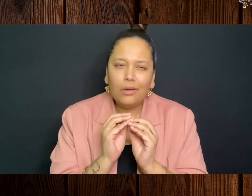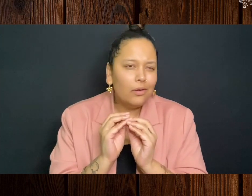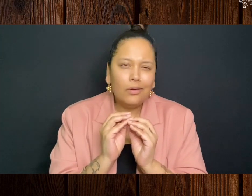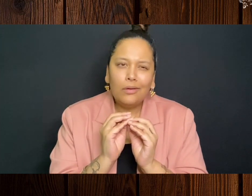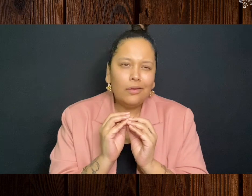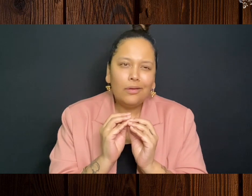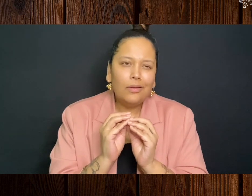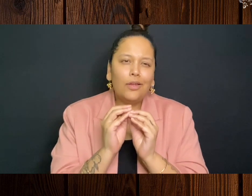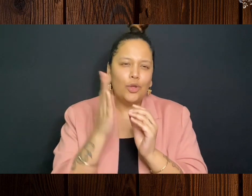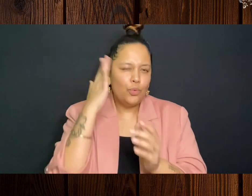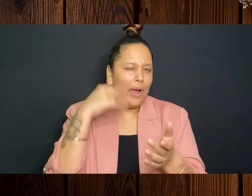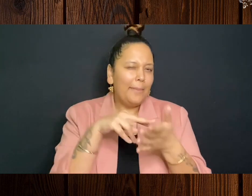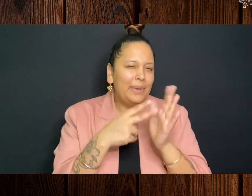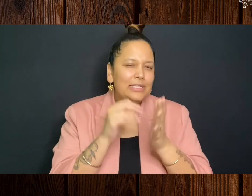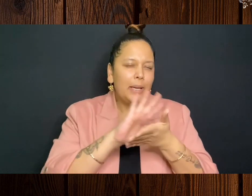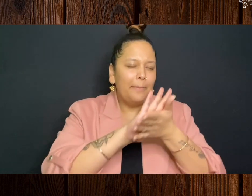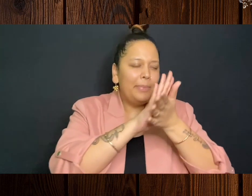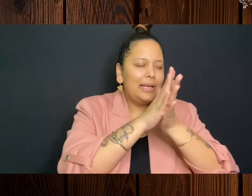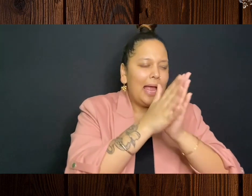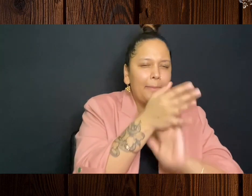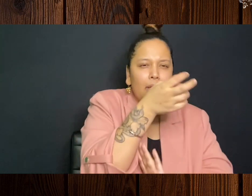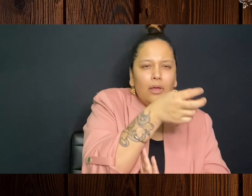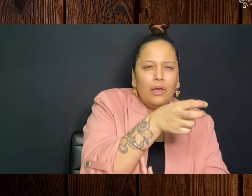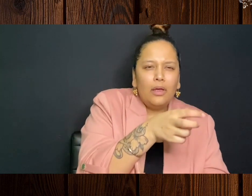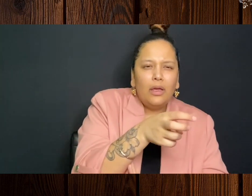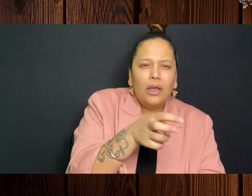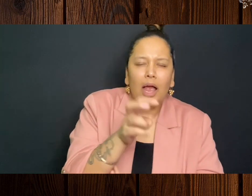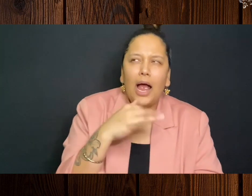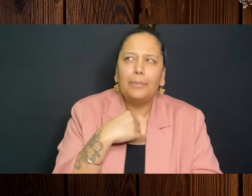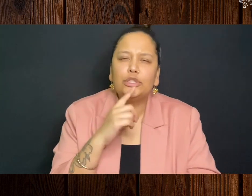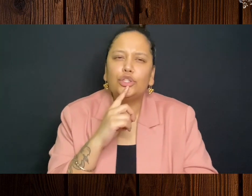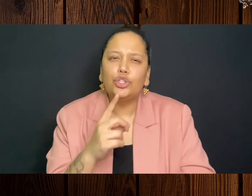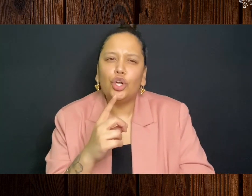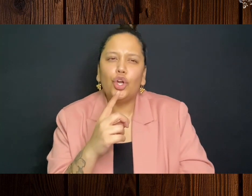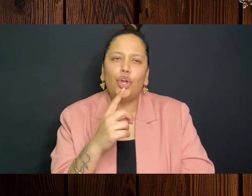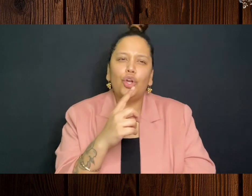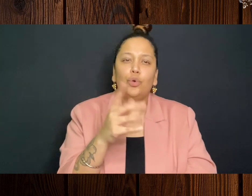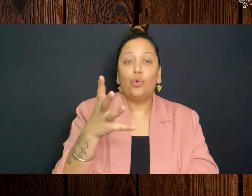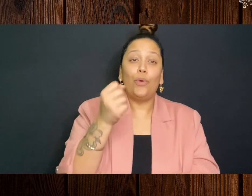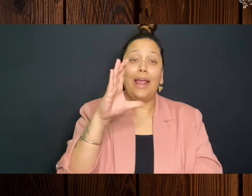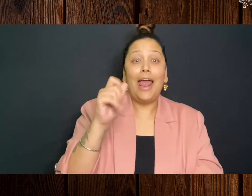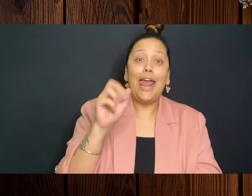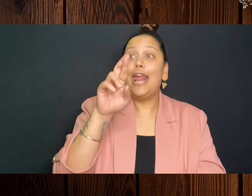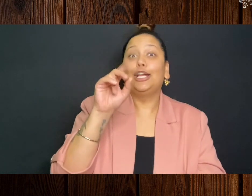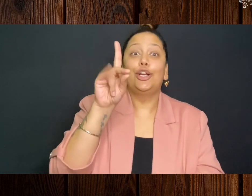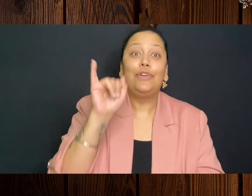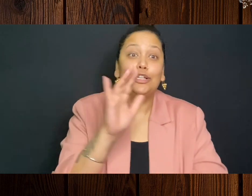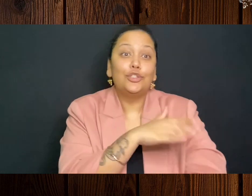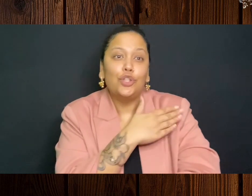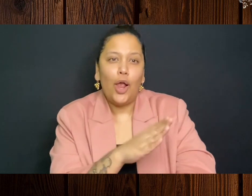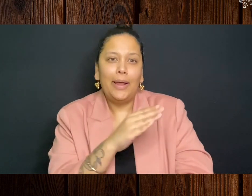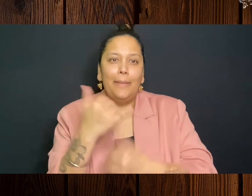You know what I mean. And it becomes like - I'm sure if you took a Cardi B song, and played it on an acoustic guitar,